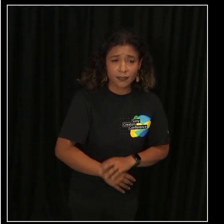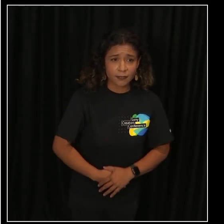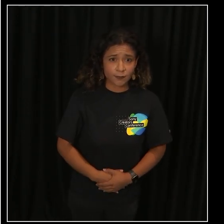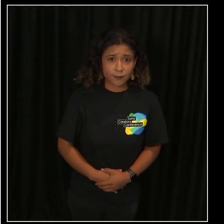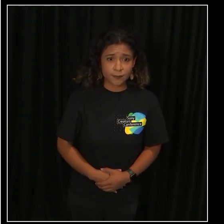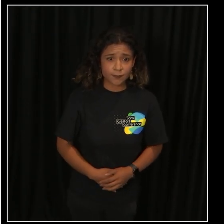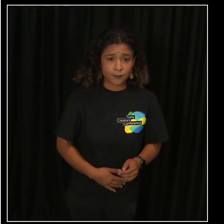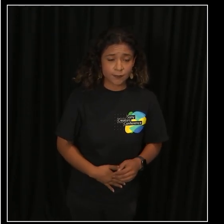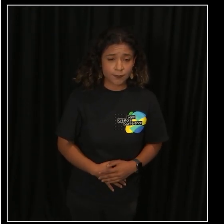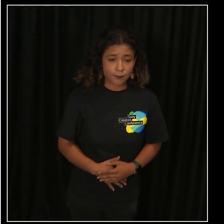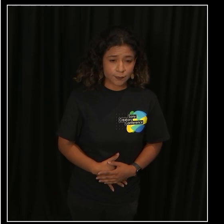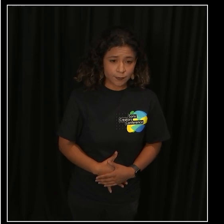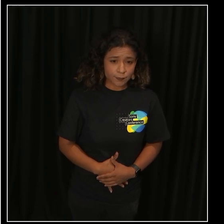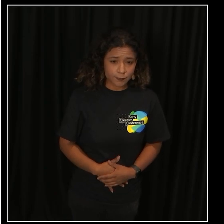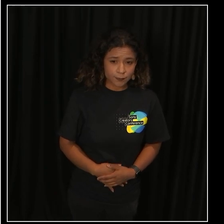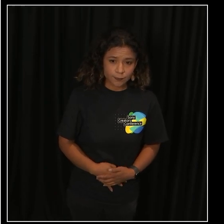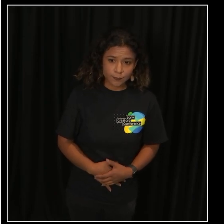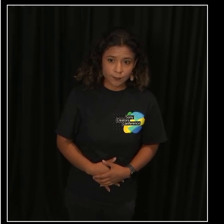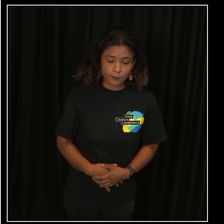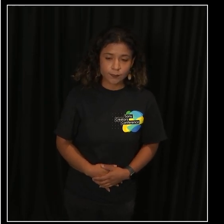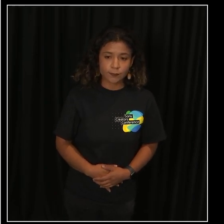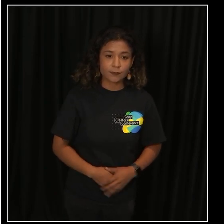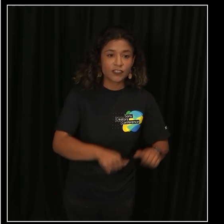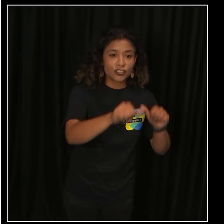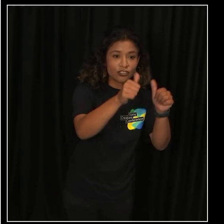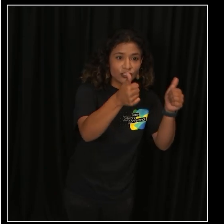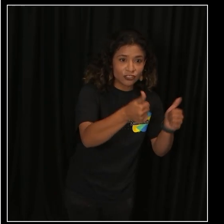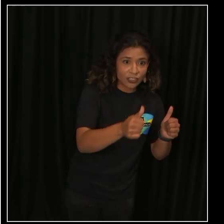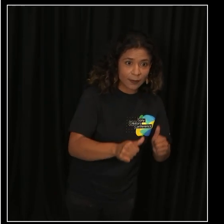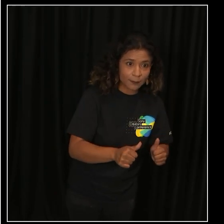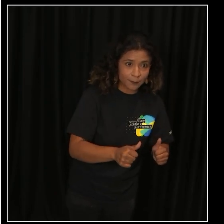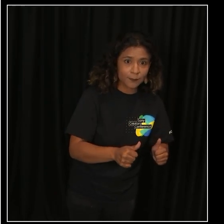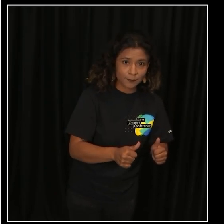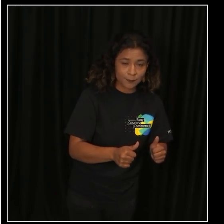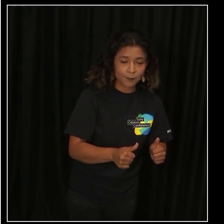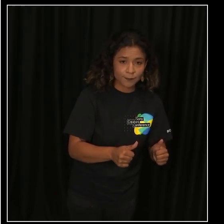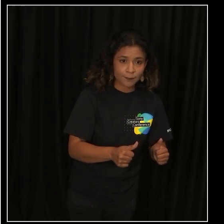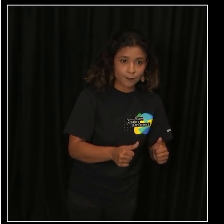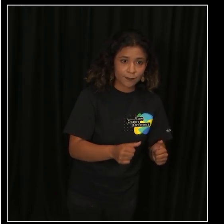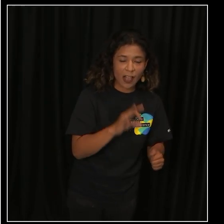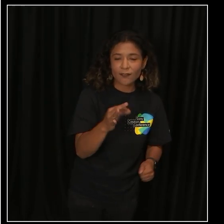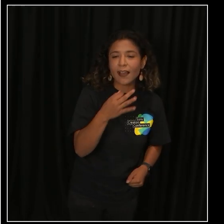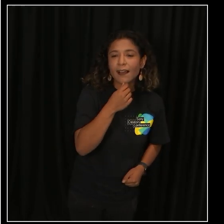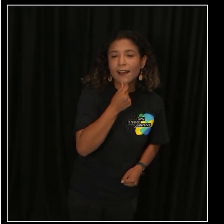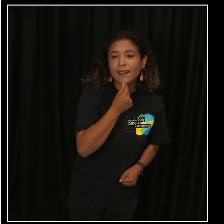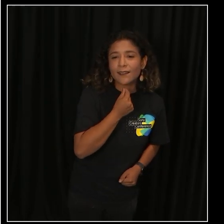This, here I show the shape of the phase function derived from the fine mode and the chorus mode.